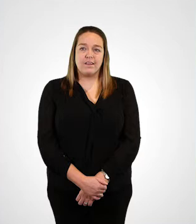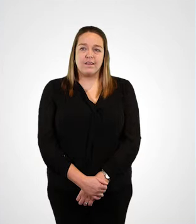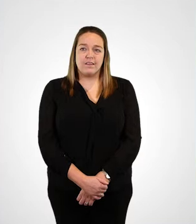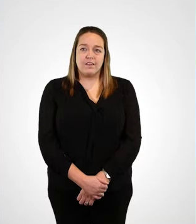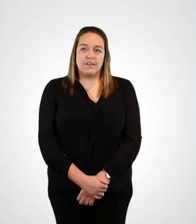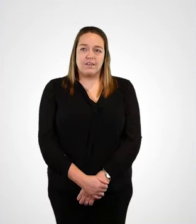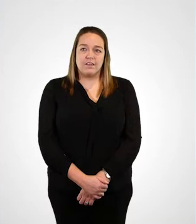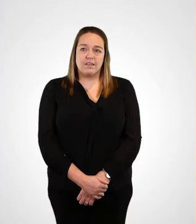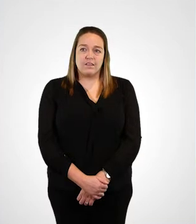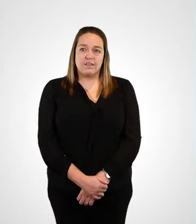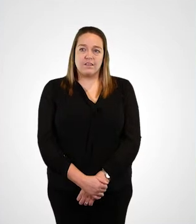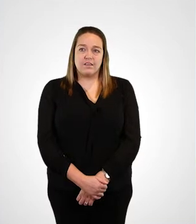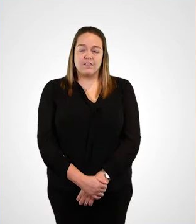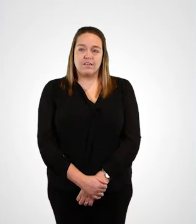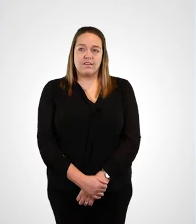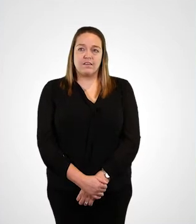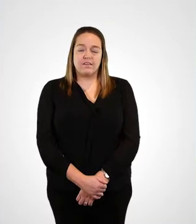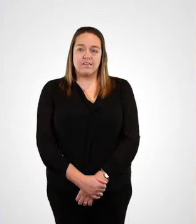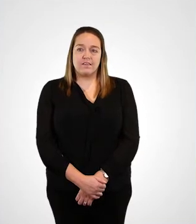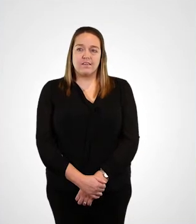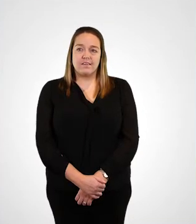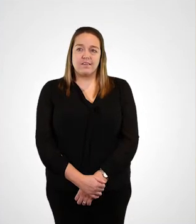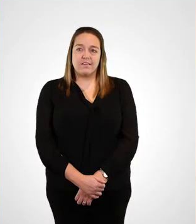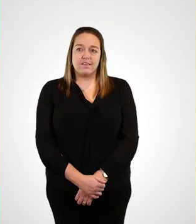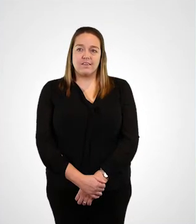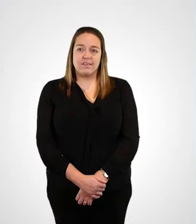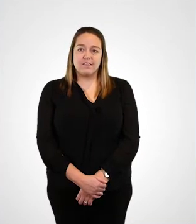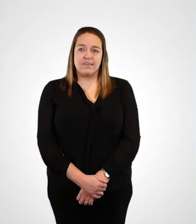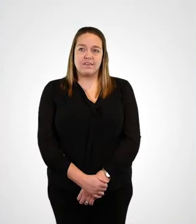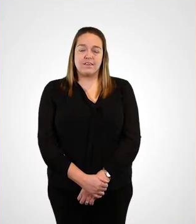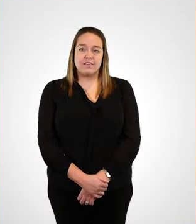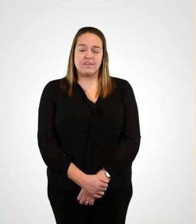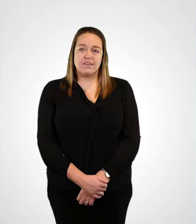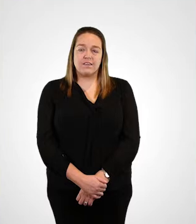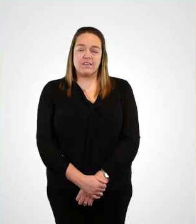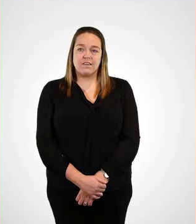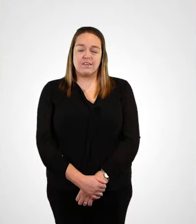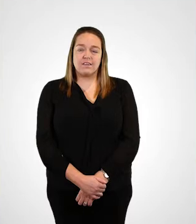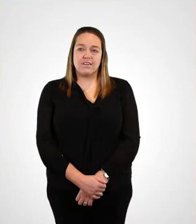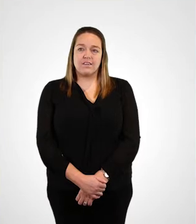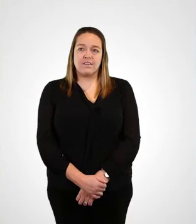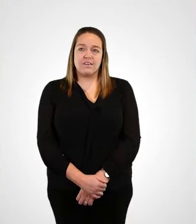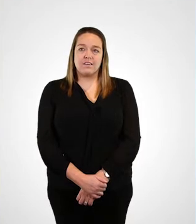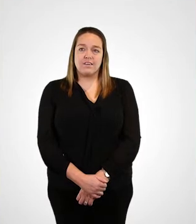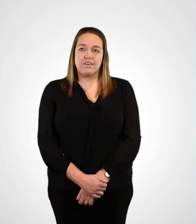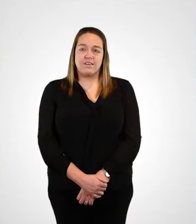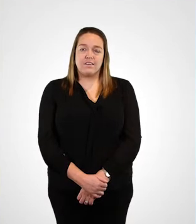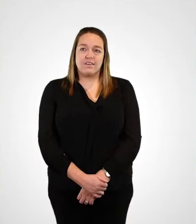to the bottom of the board. I think we'd say they're touching the bottom of the board,